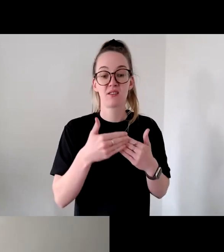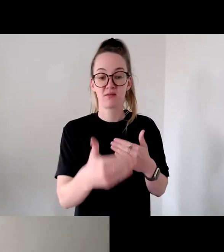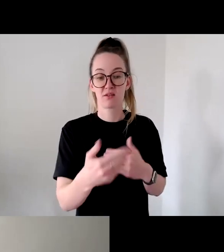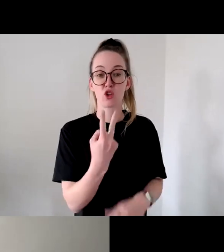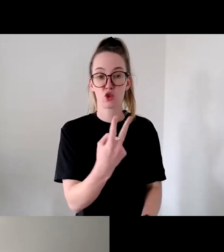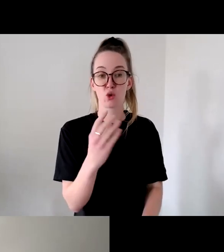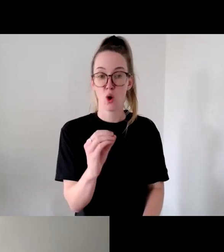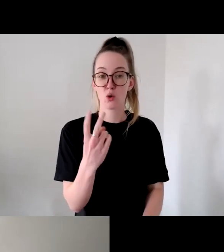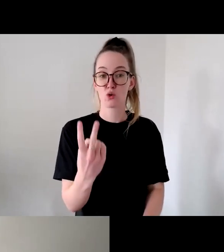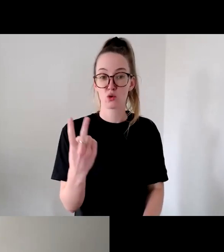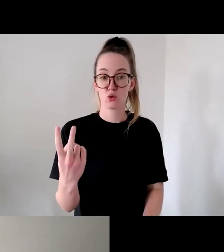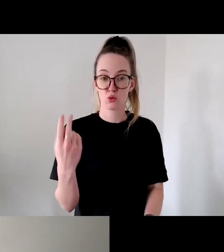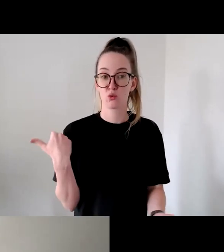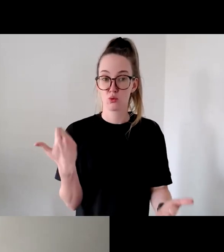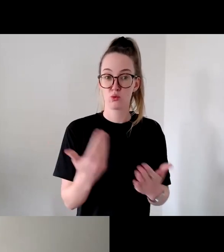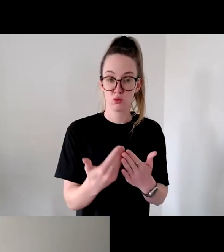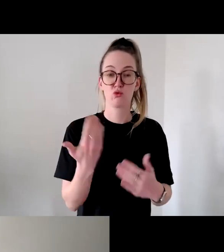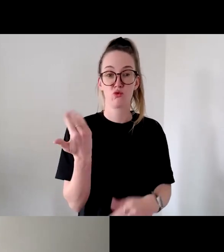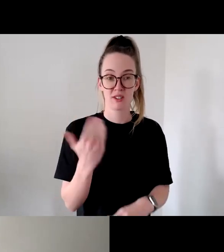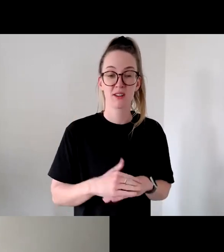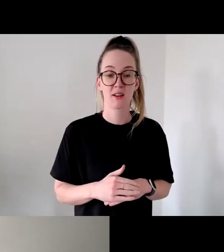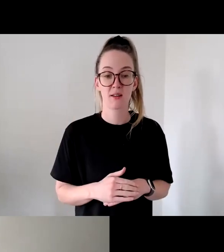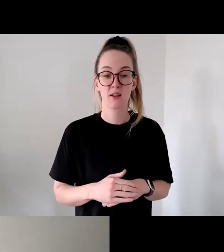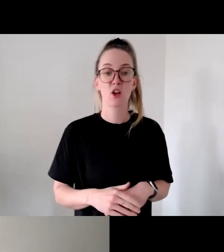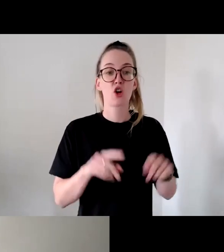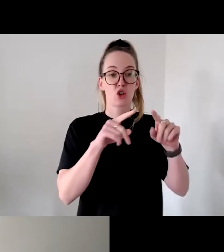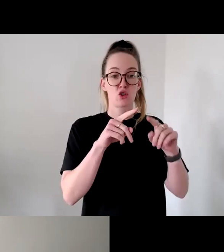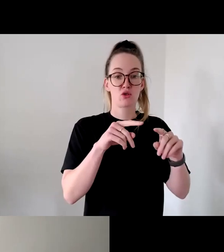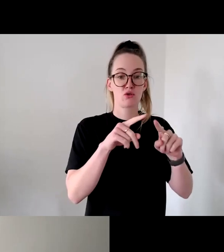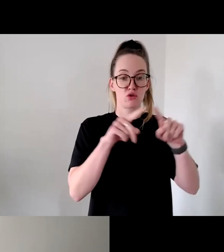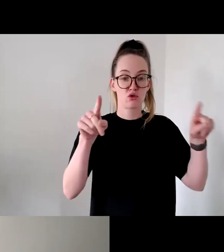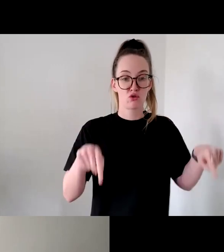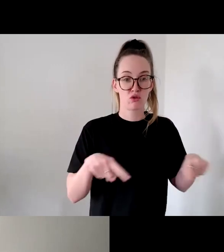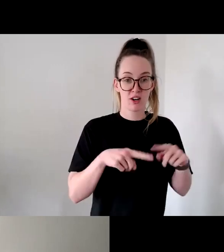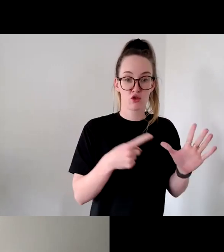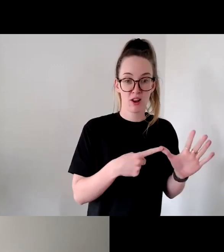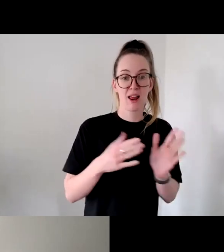recently, the Screen Producers Australia and MEAA released comprehensive national